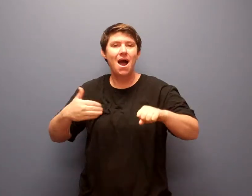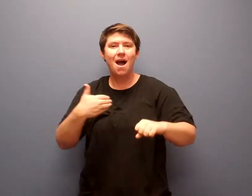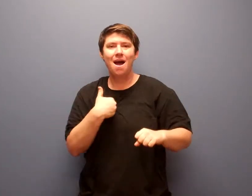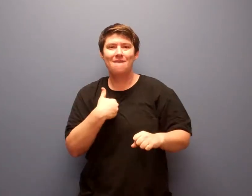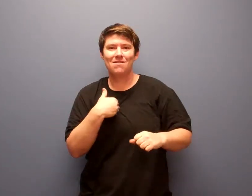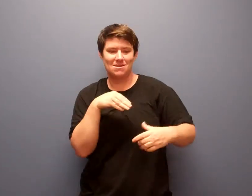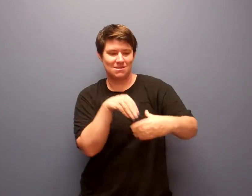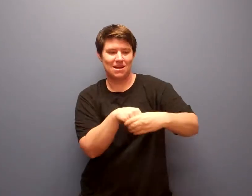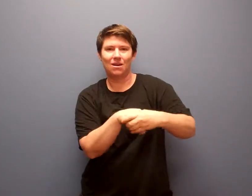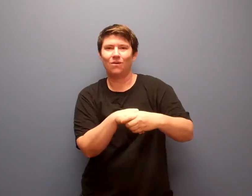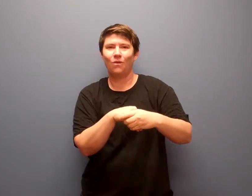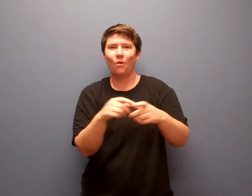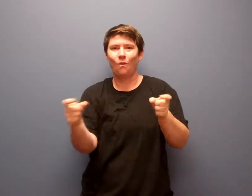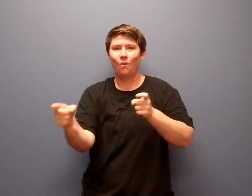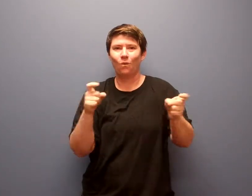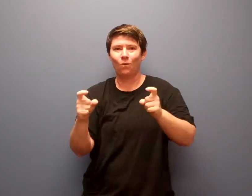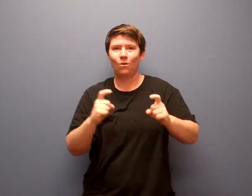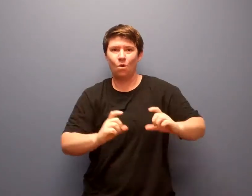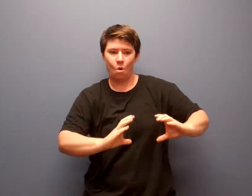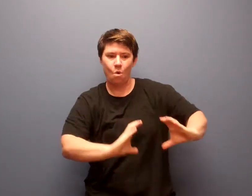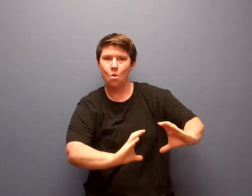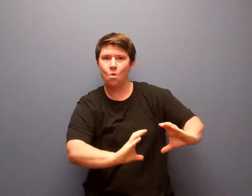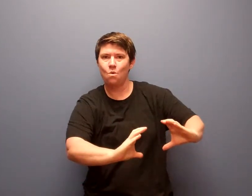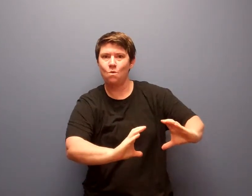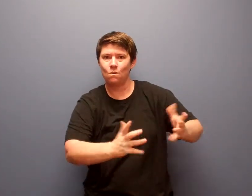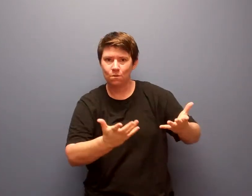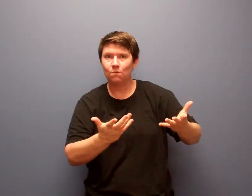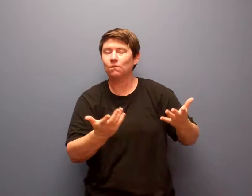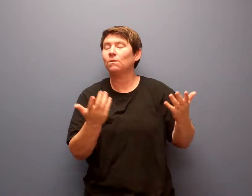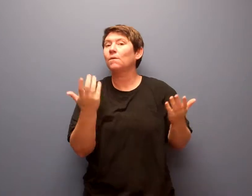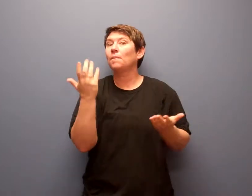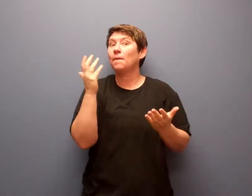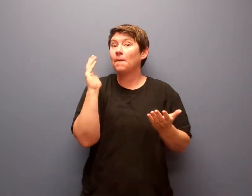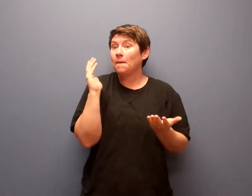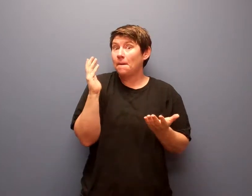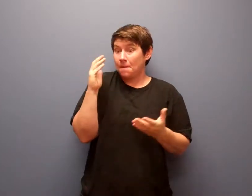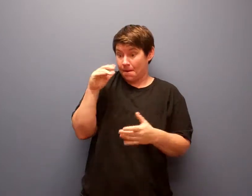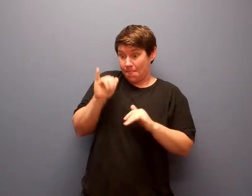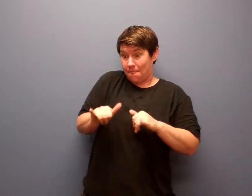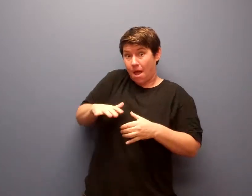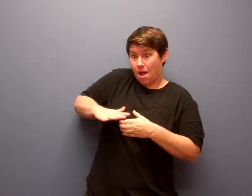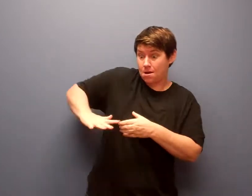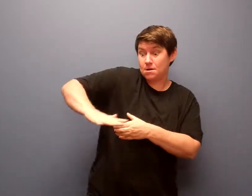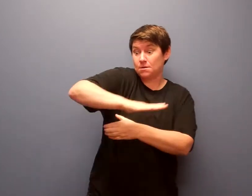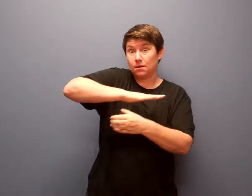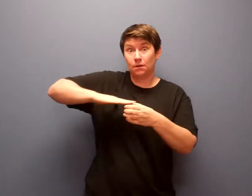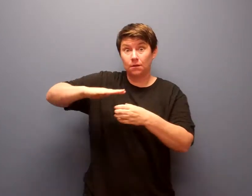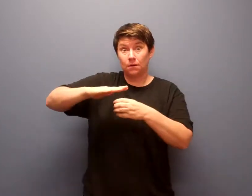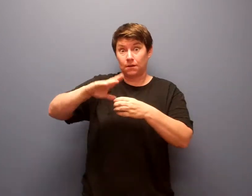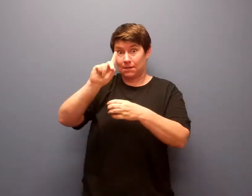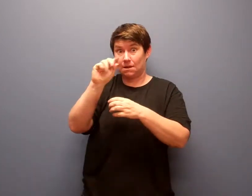It's possible they have built in an internal control in the dam. A passageway for the water to escape so the reservoir doesn't overflow.